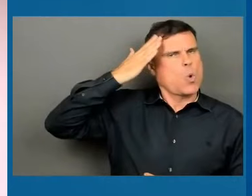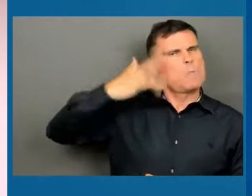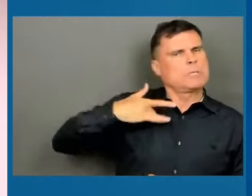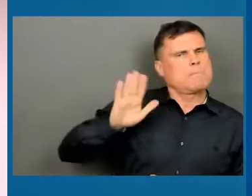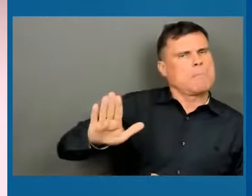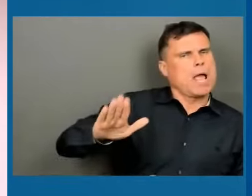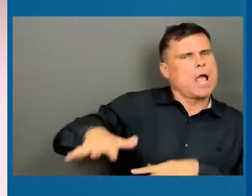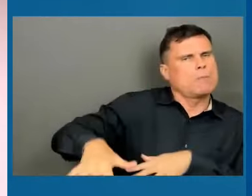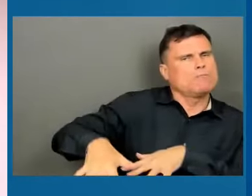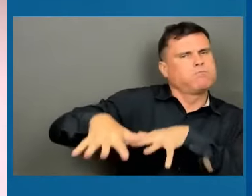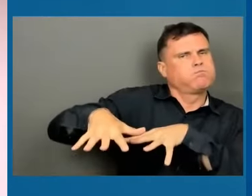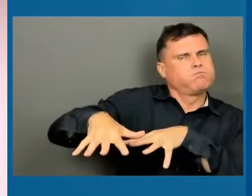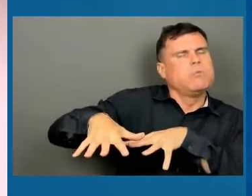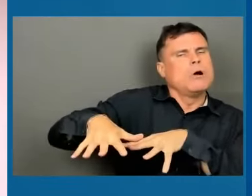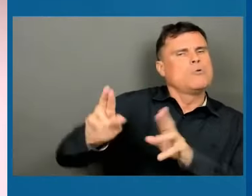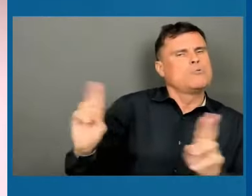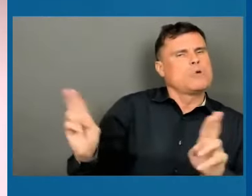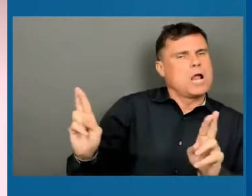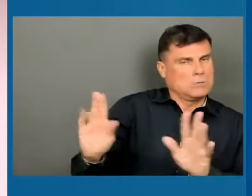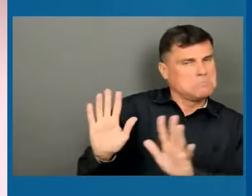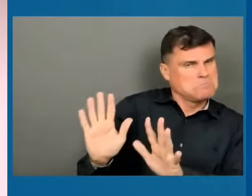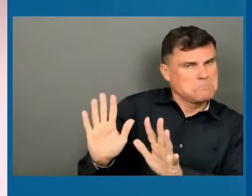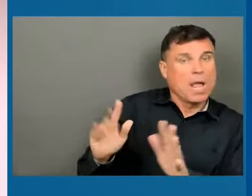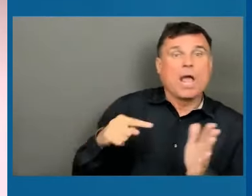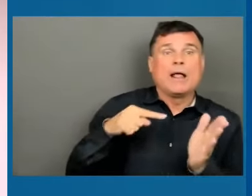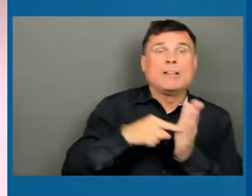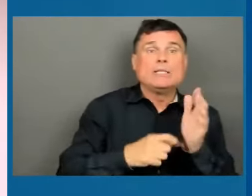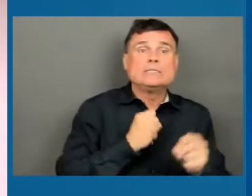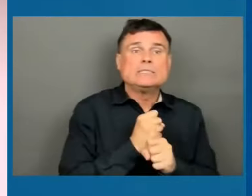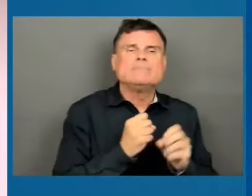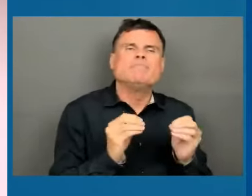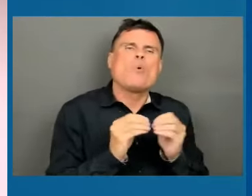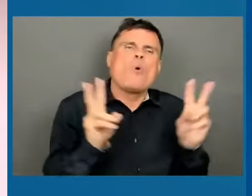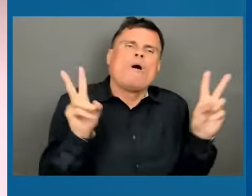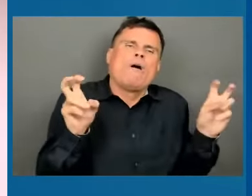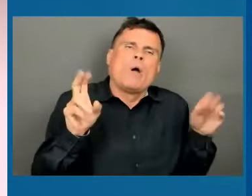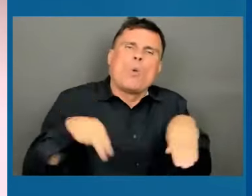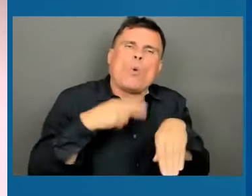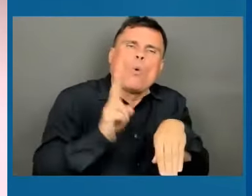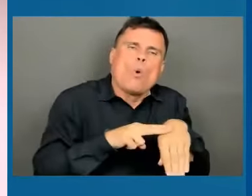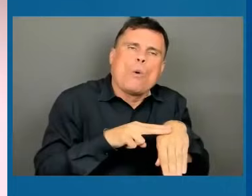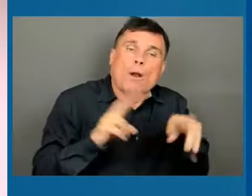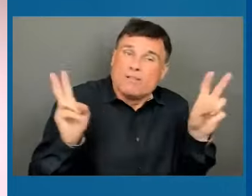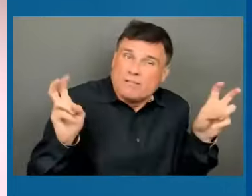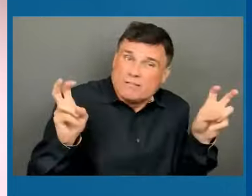little bit at ease that this is a more standard-type seek that